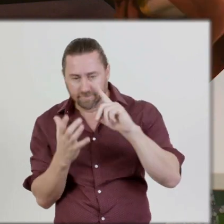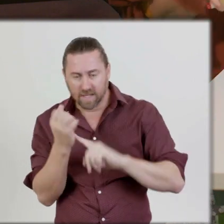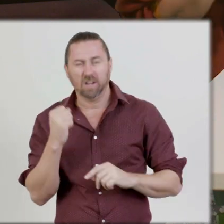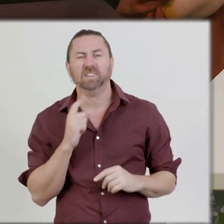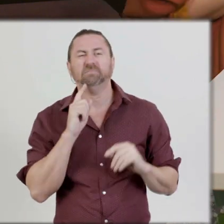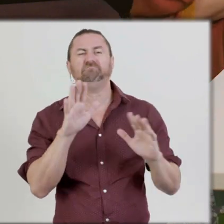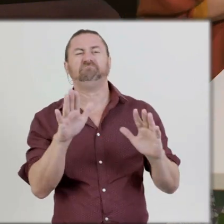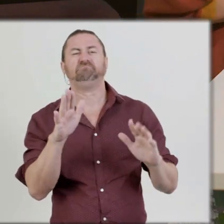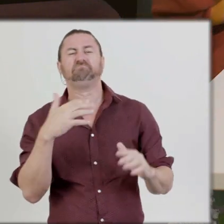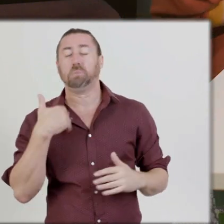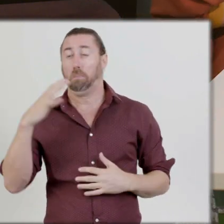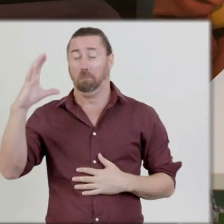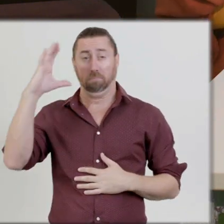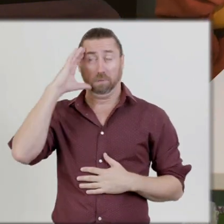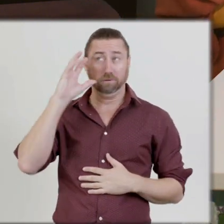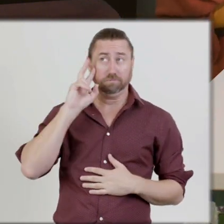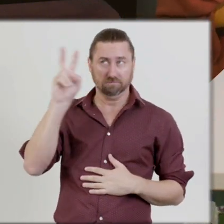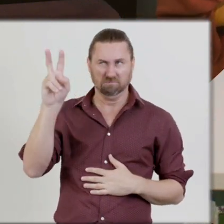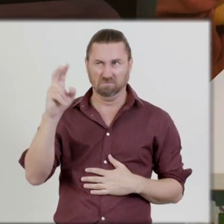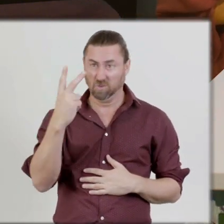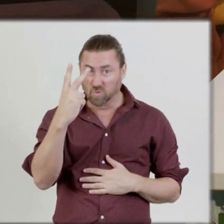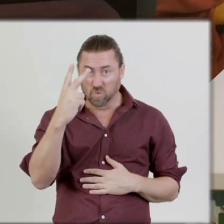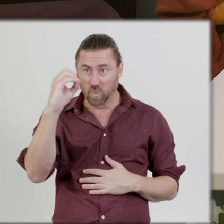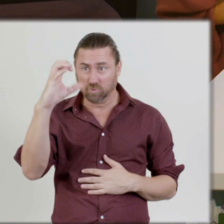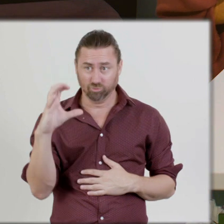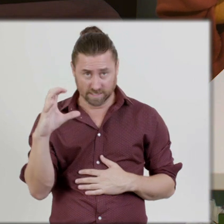The temperature was 2 degrees Celsius at bedtime.